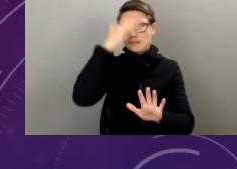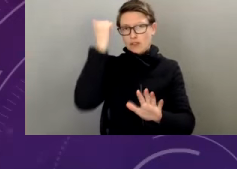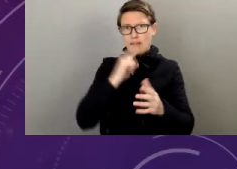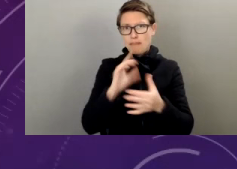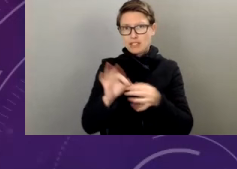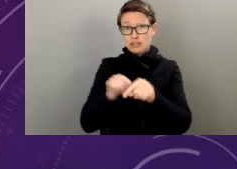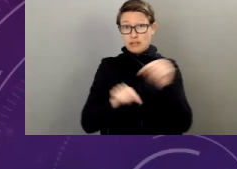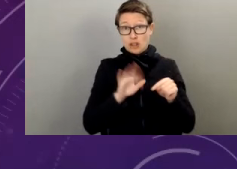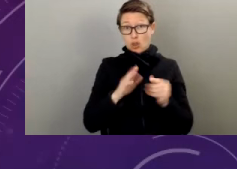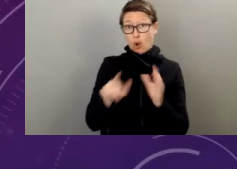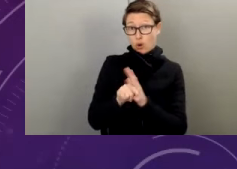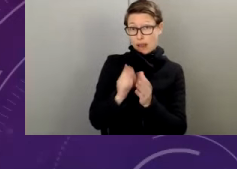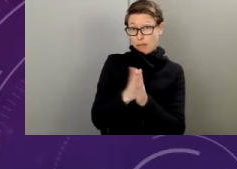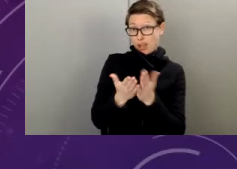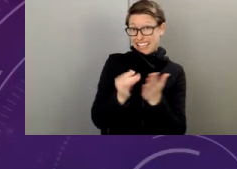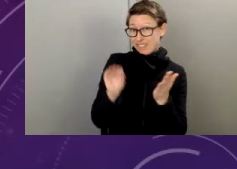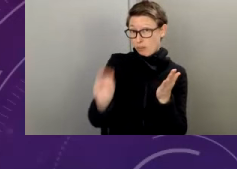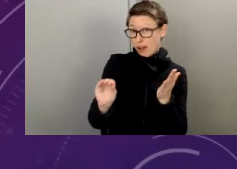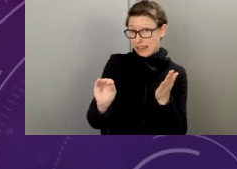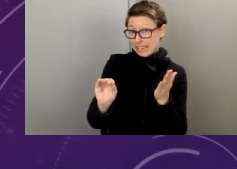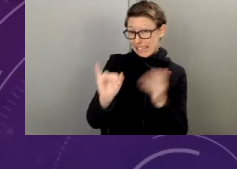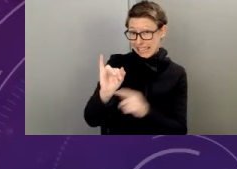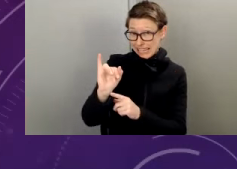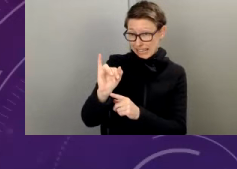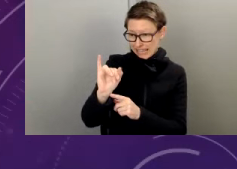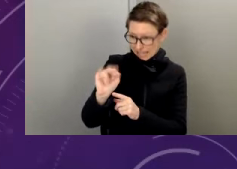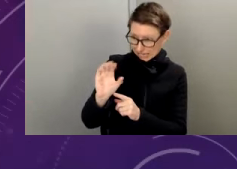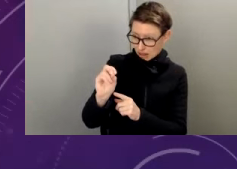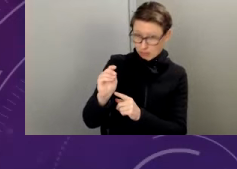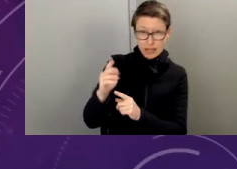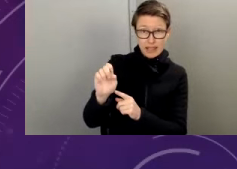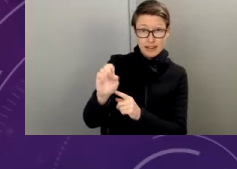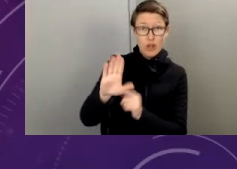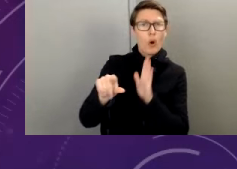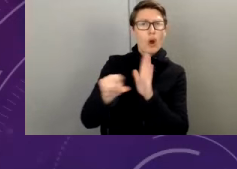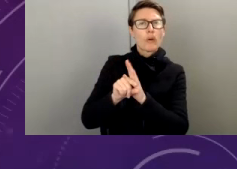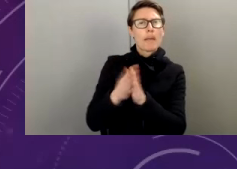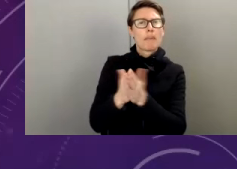their final grade should be an eye on your grade book. The initial time that you're giving it to the student.